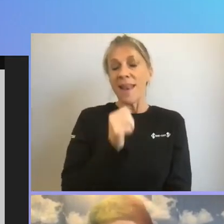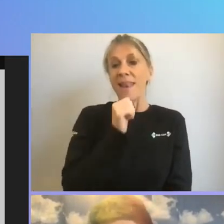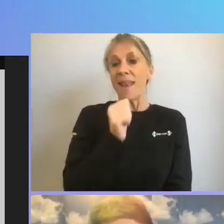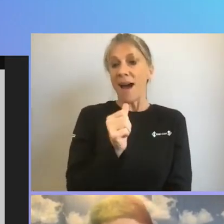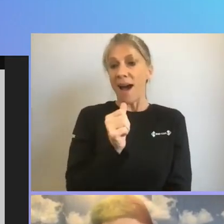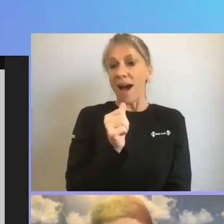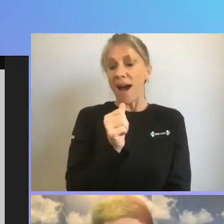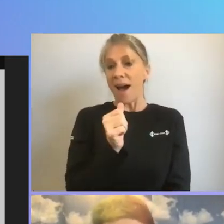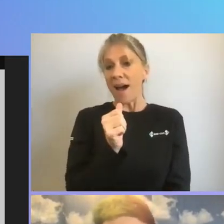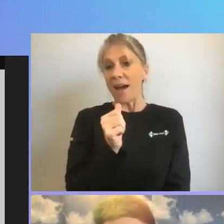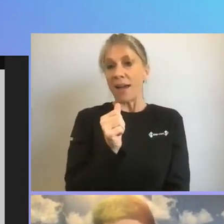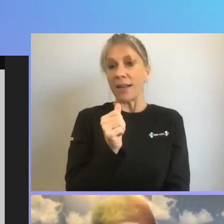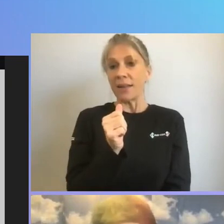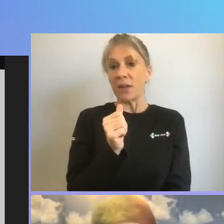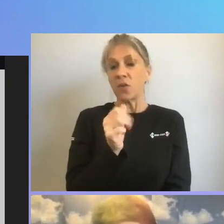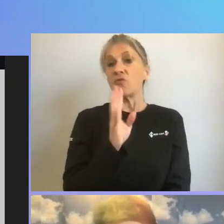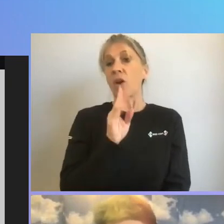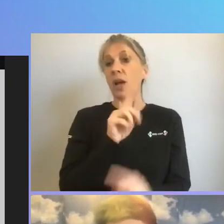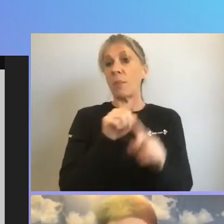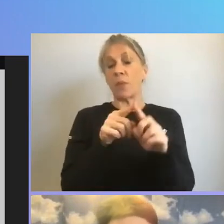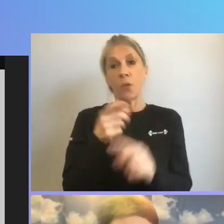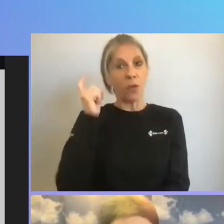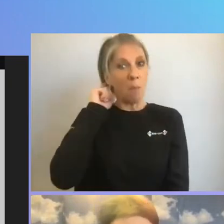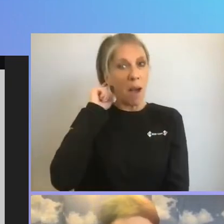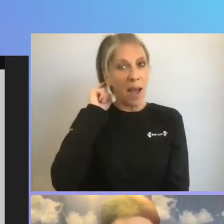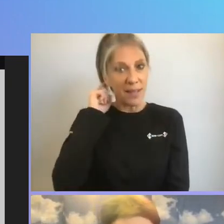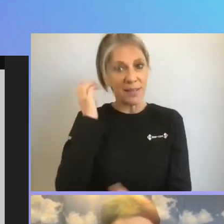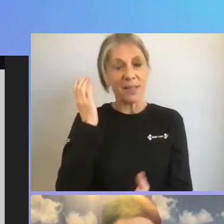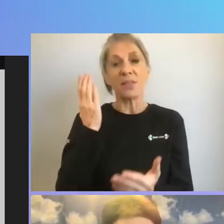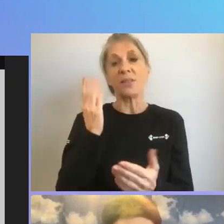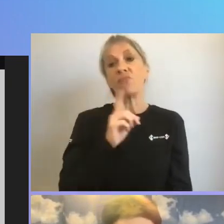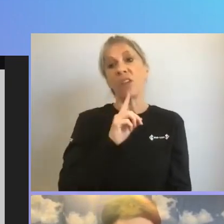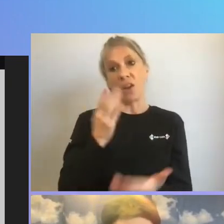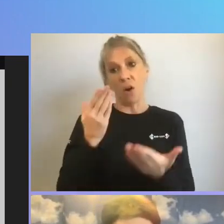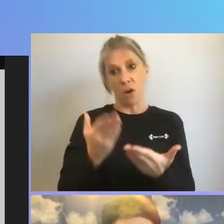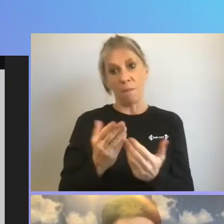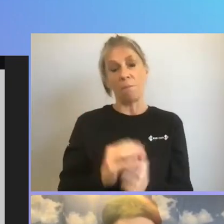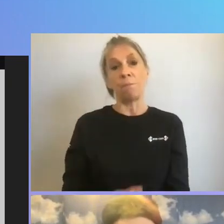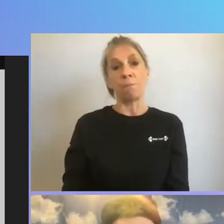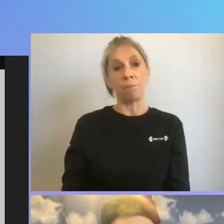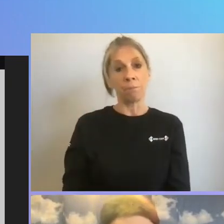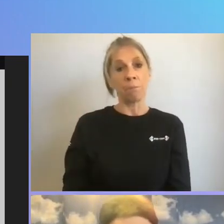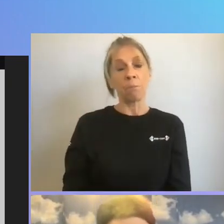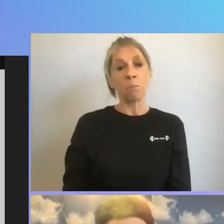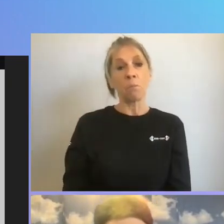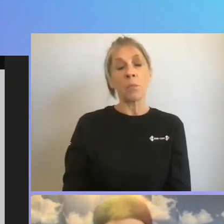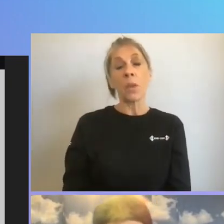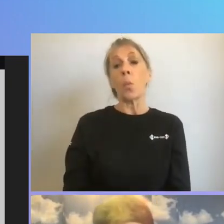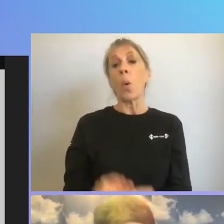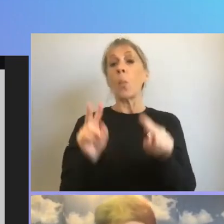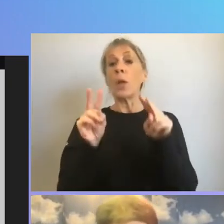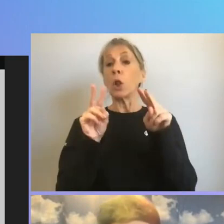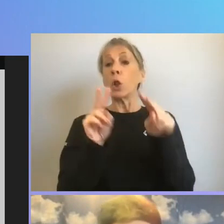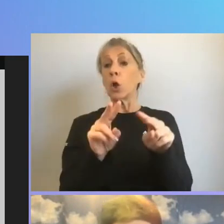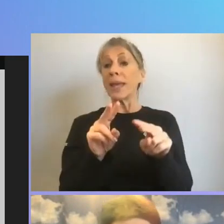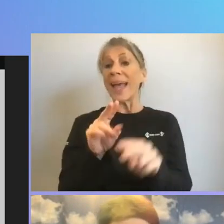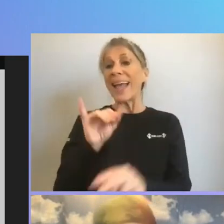into what their unconscious biases are yet. And then when we